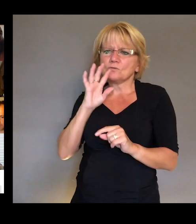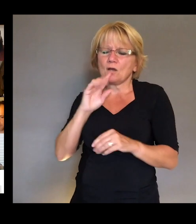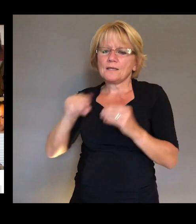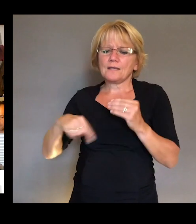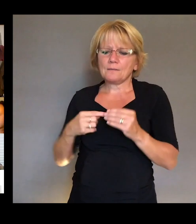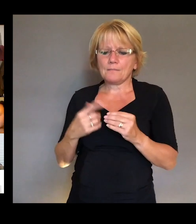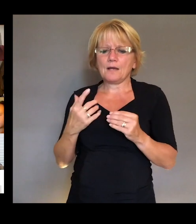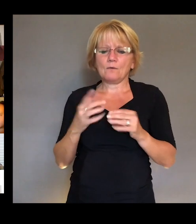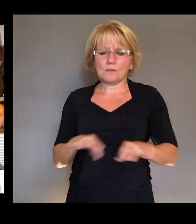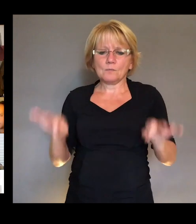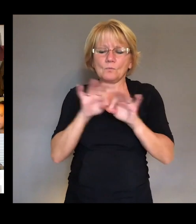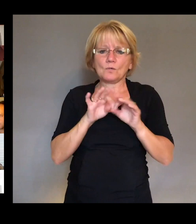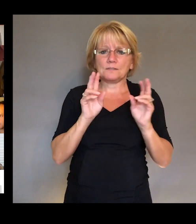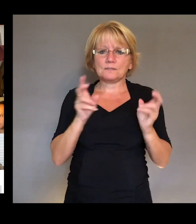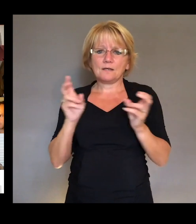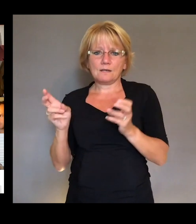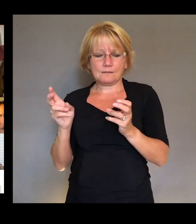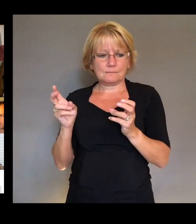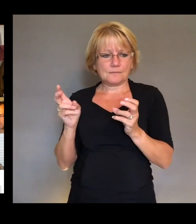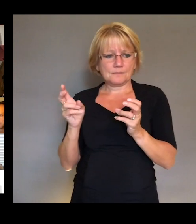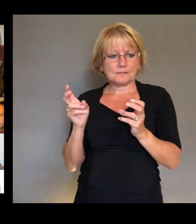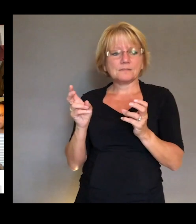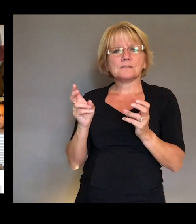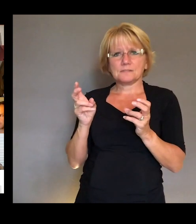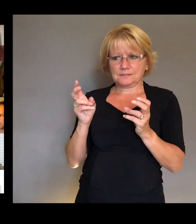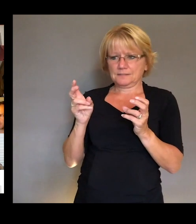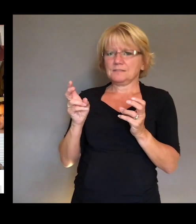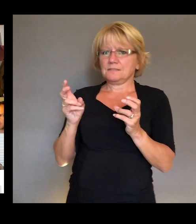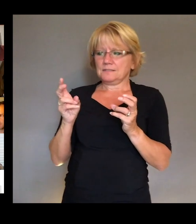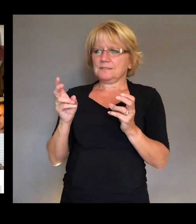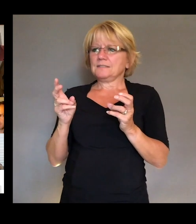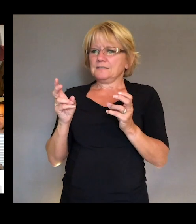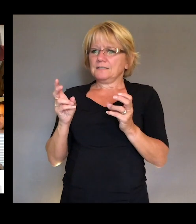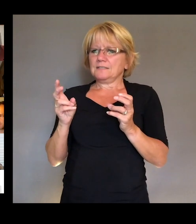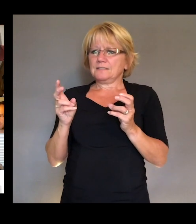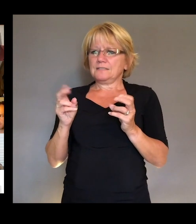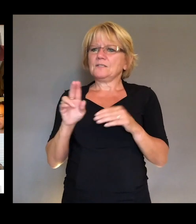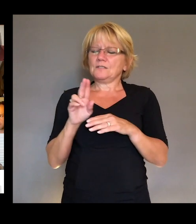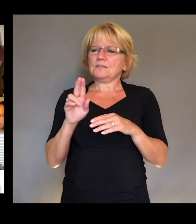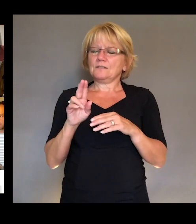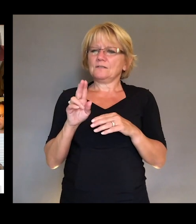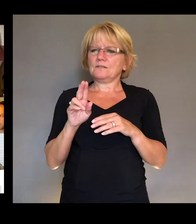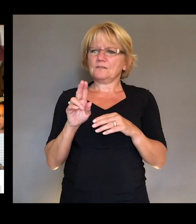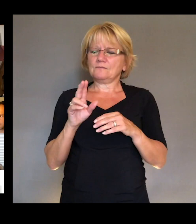when you're talking about such important topics, filter it through the lens of your audience, right?